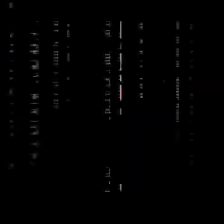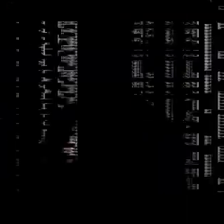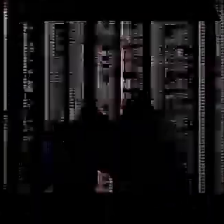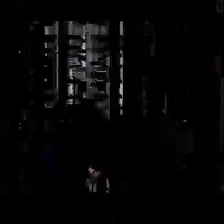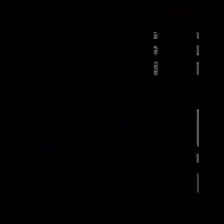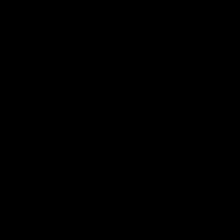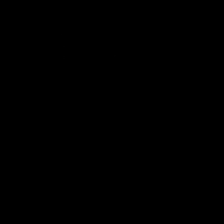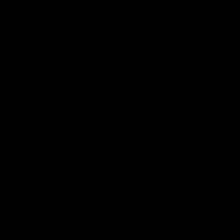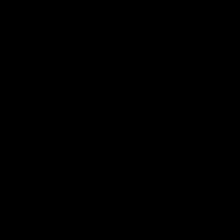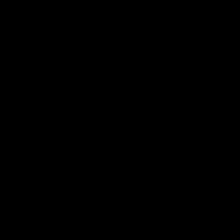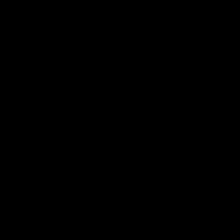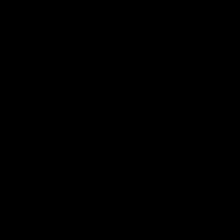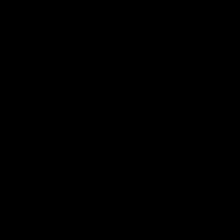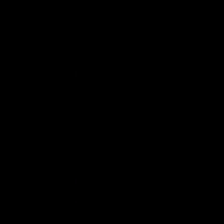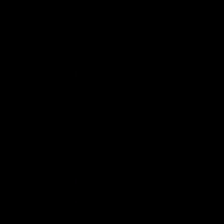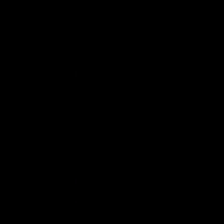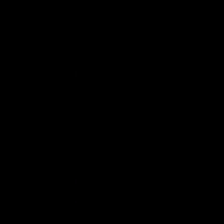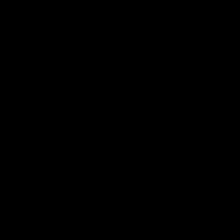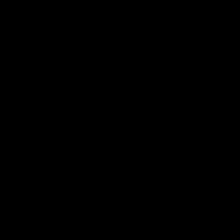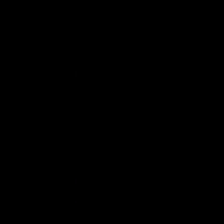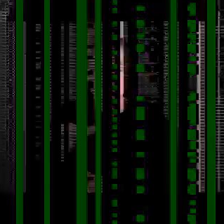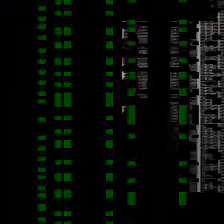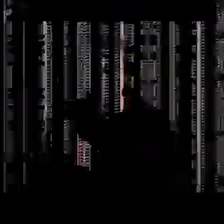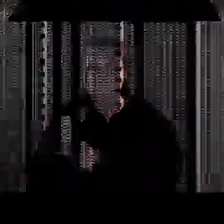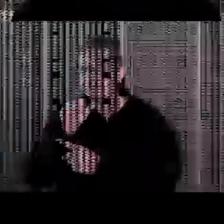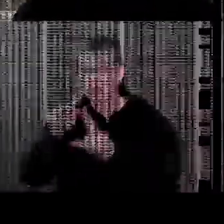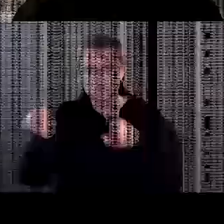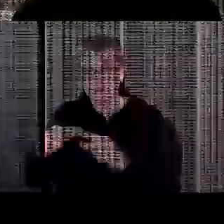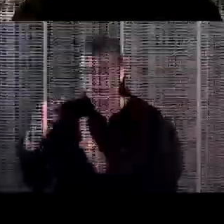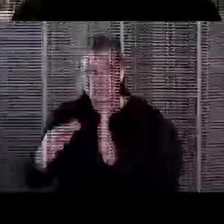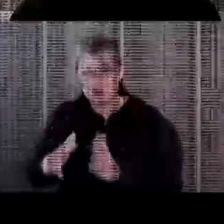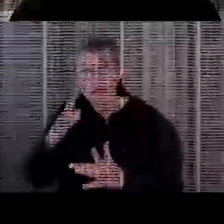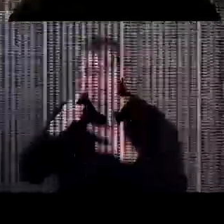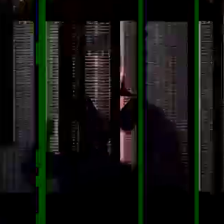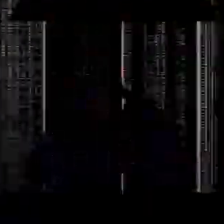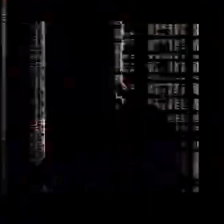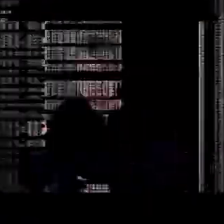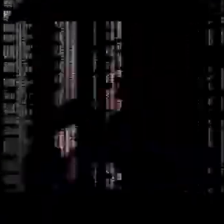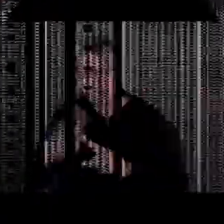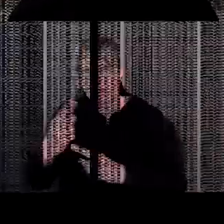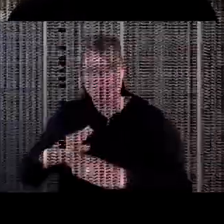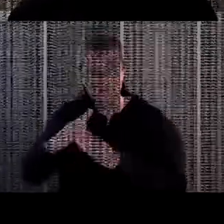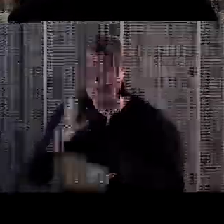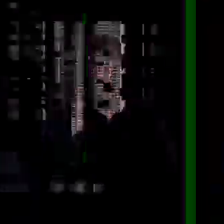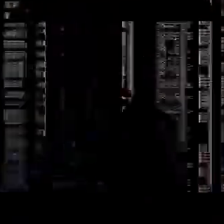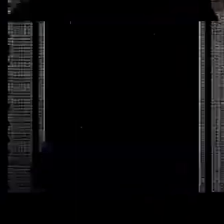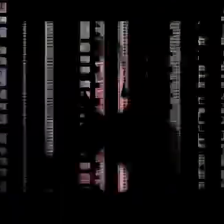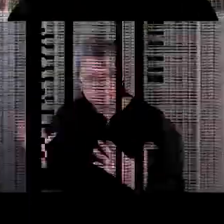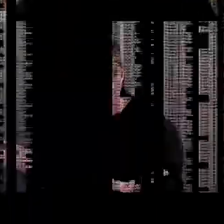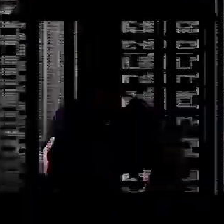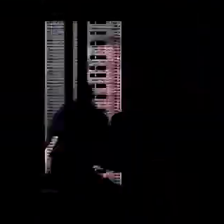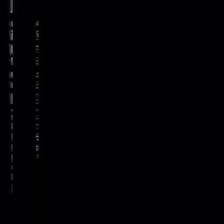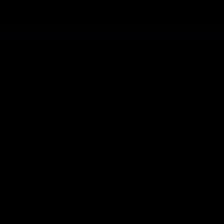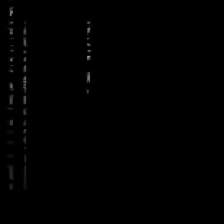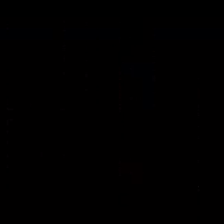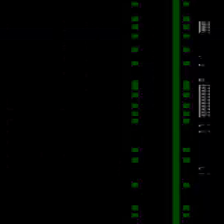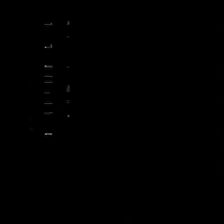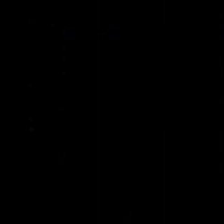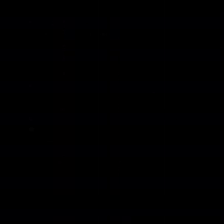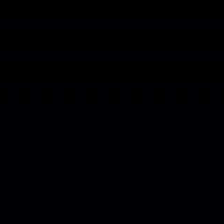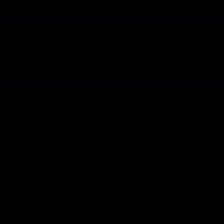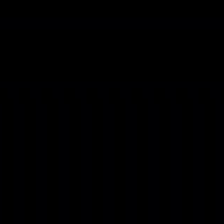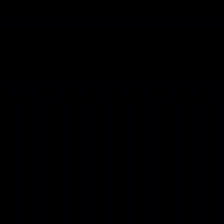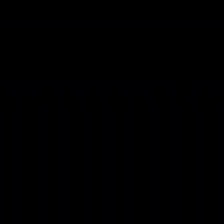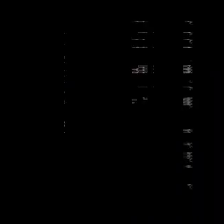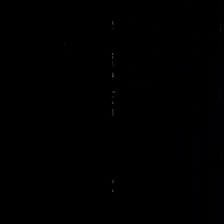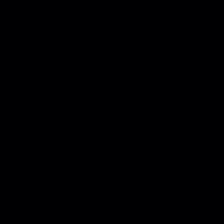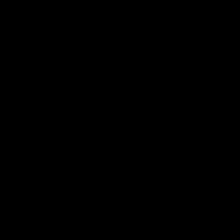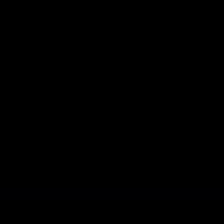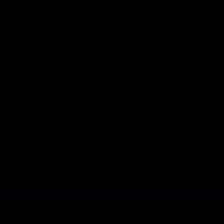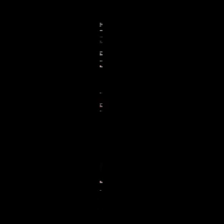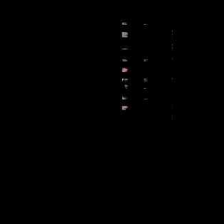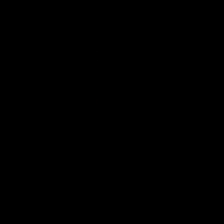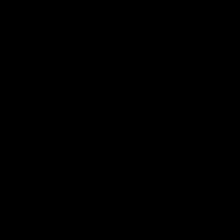Amy is not a screen reader user, she uses sticky elements, we speak about sticky elements all the